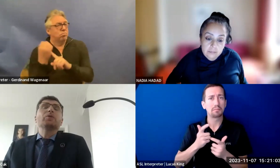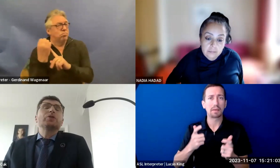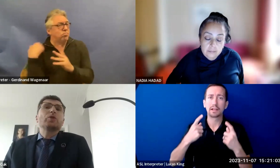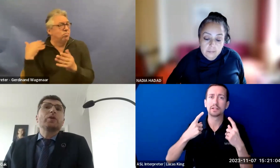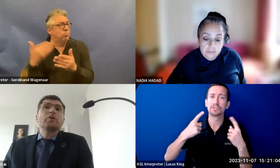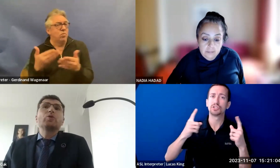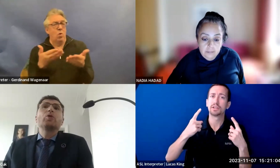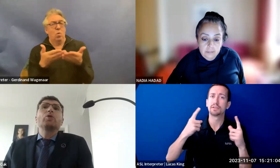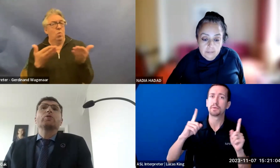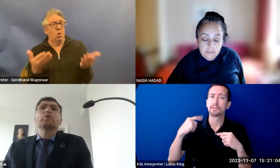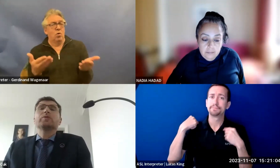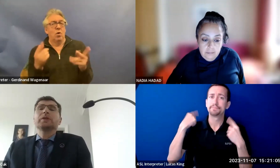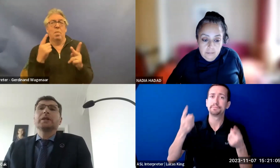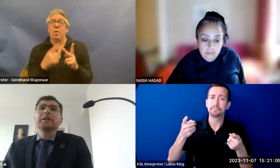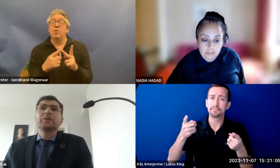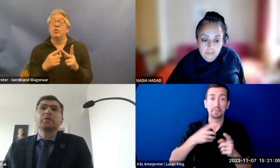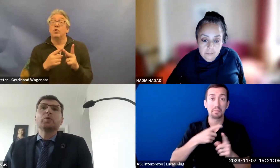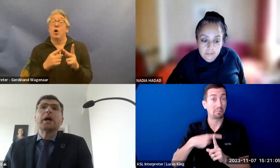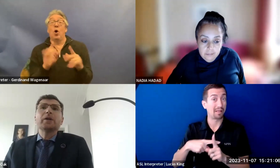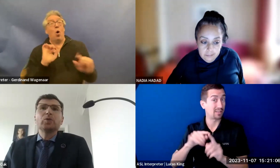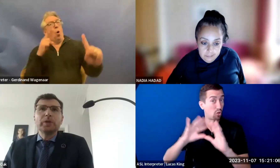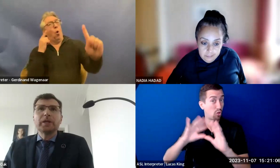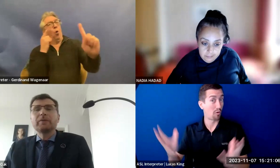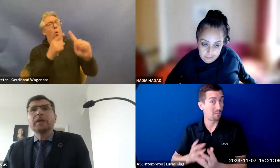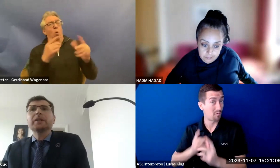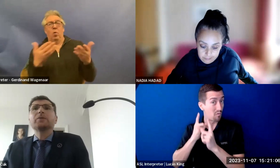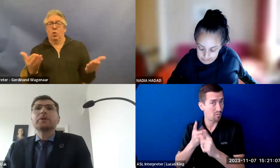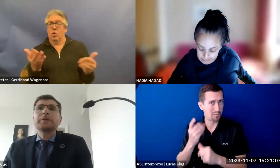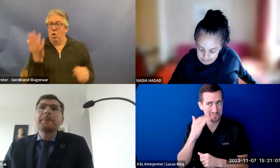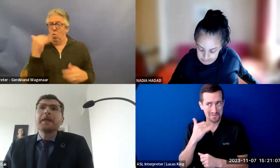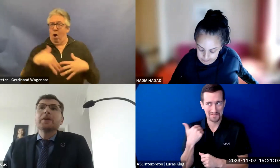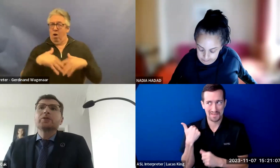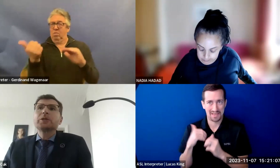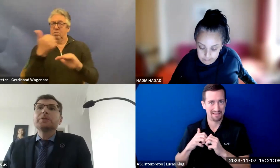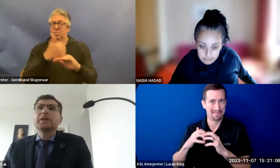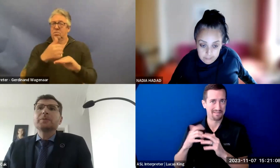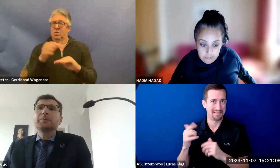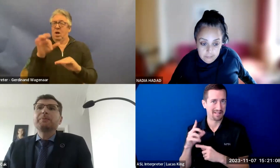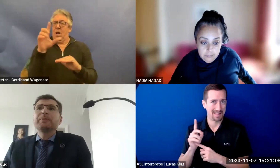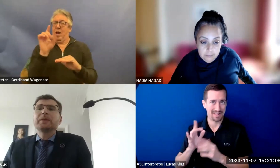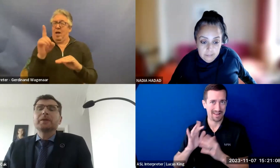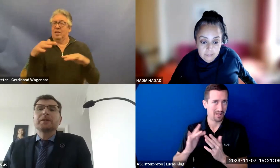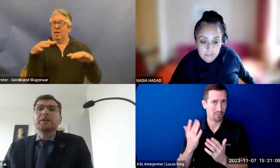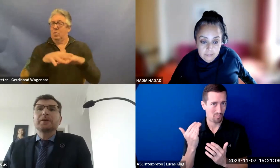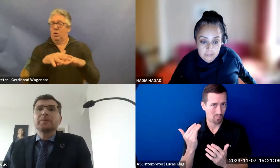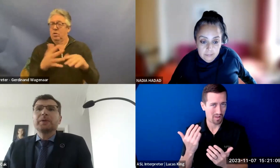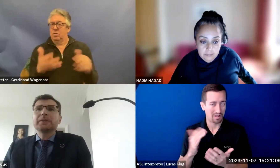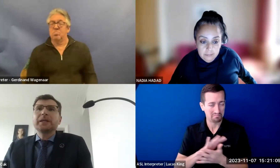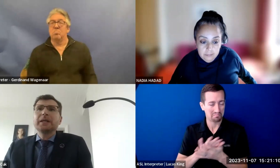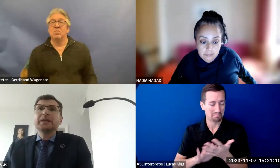and its overall goal, why do we have the GLAD Network. Let me start by saying